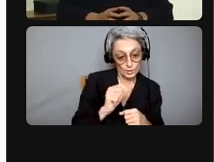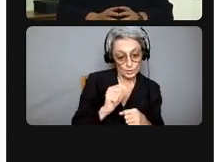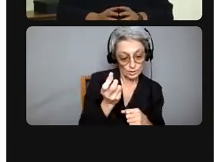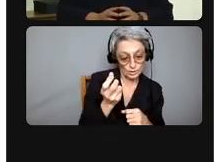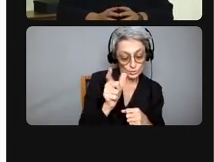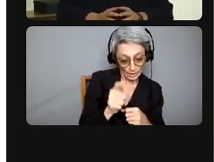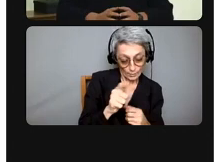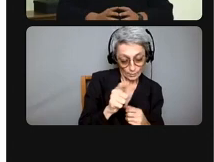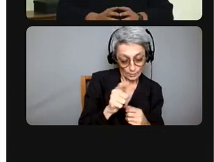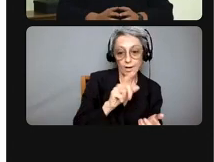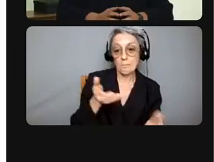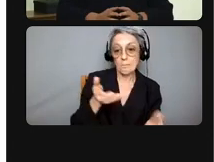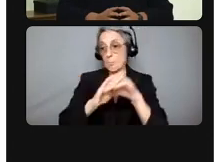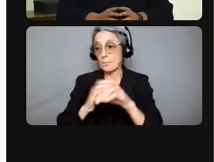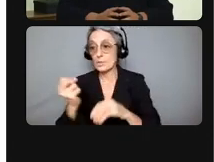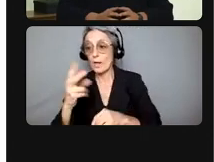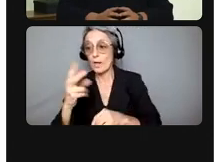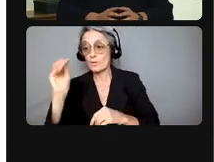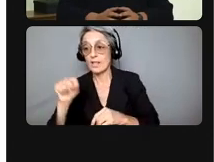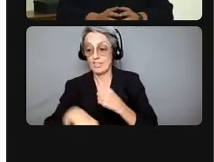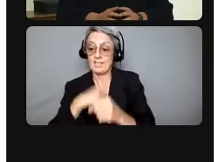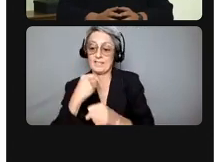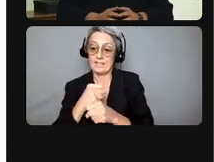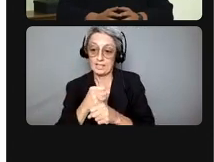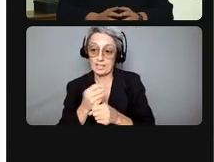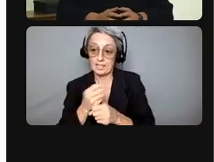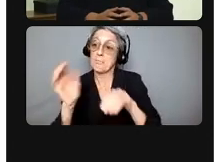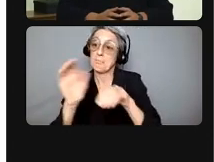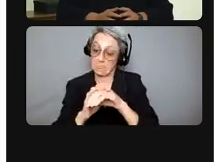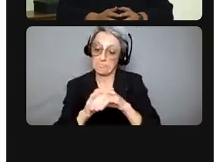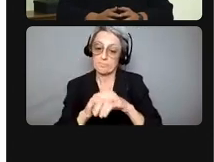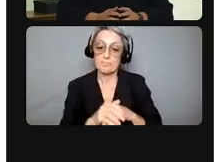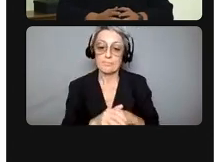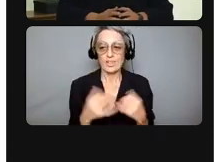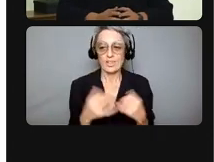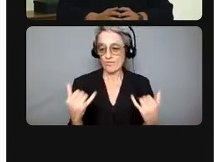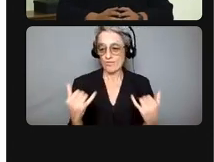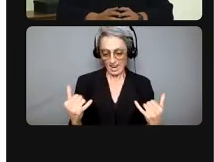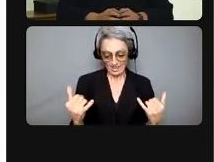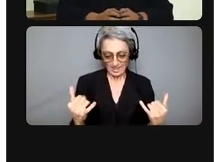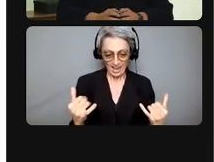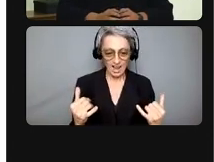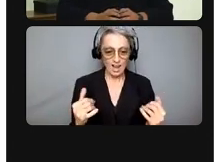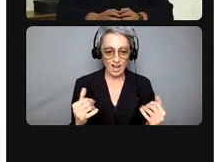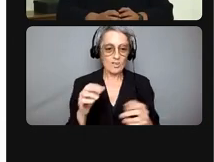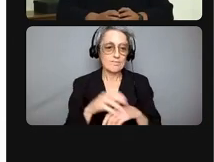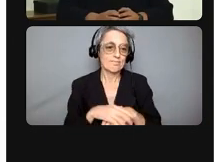That is at a time when the American public is purchasing EVs at a rate of approximately 6 percent.